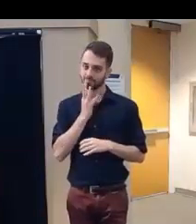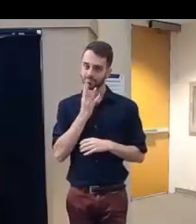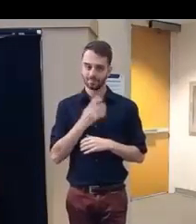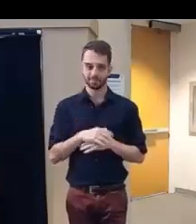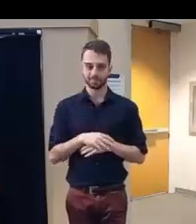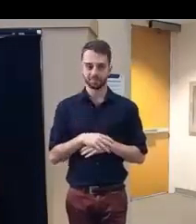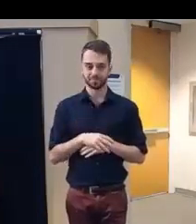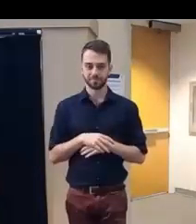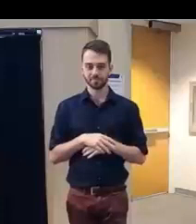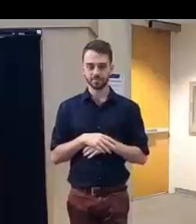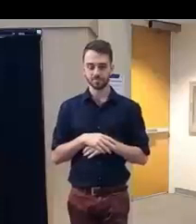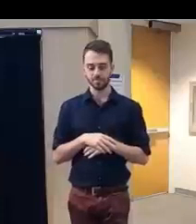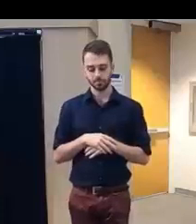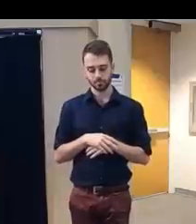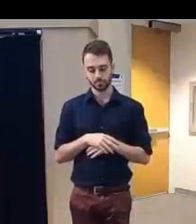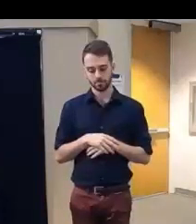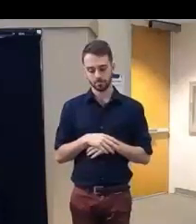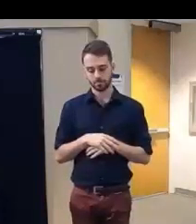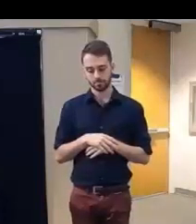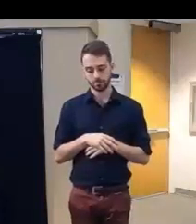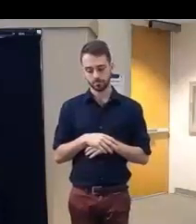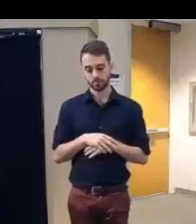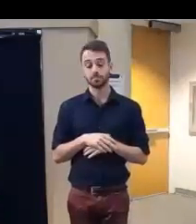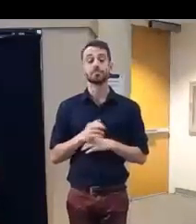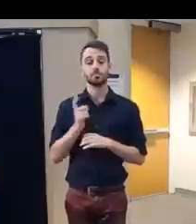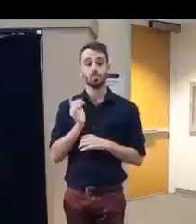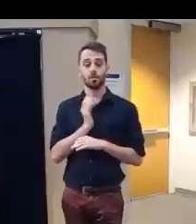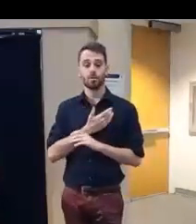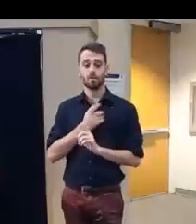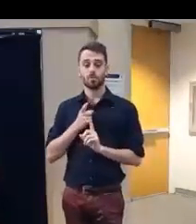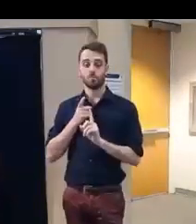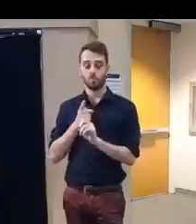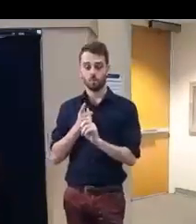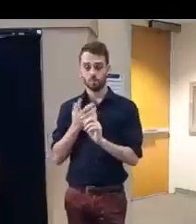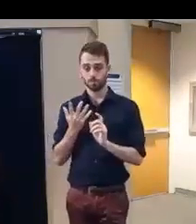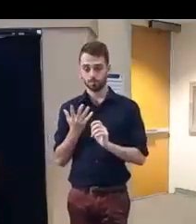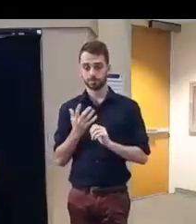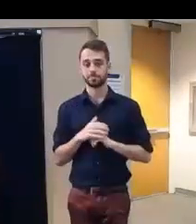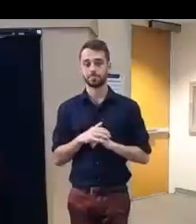my slides are a little out of order here so was really focusing in on um what was happening in our